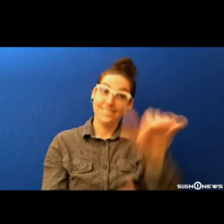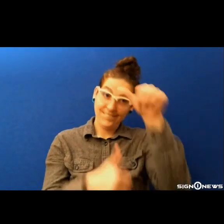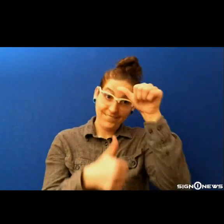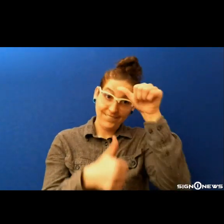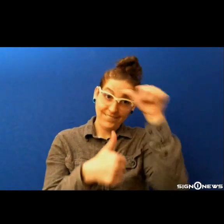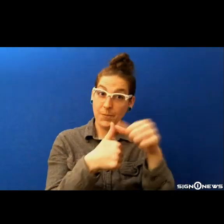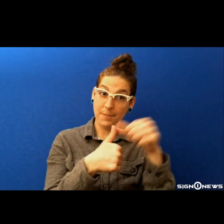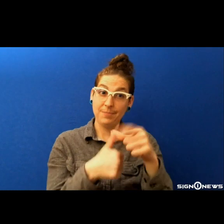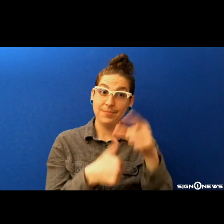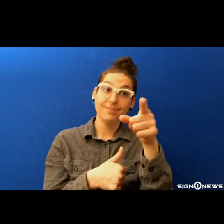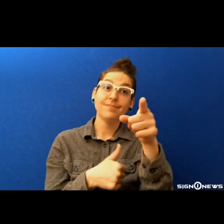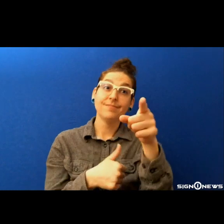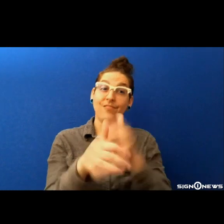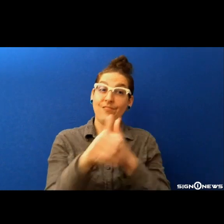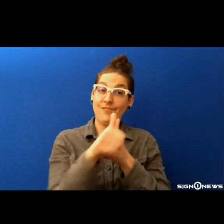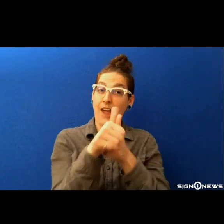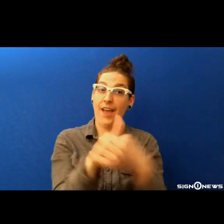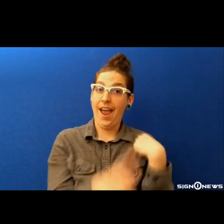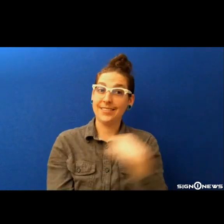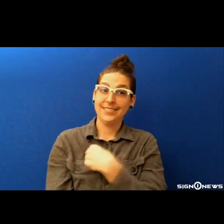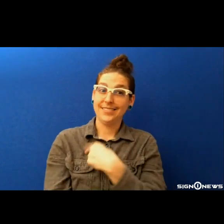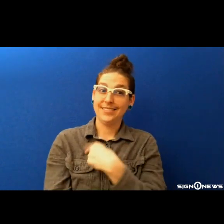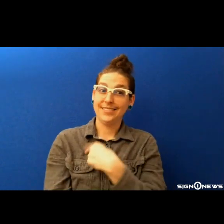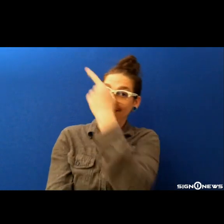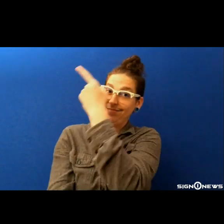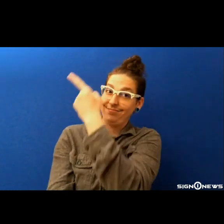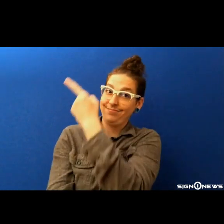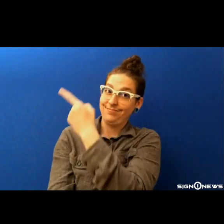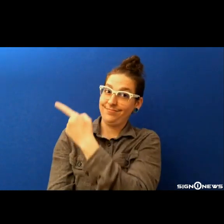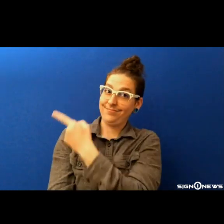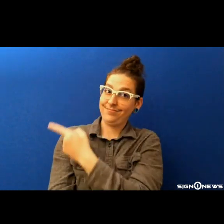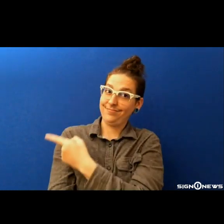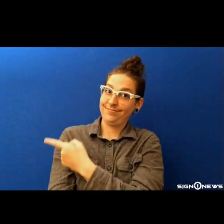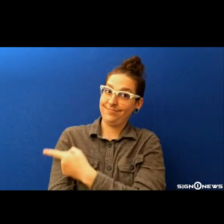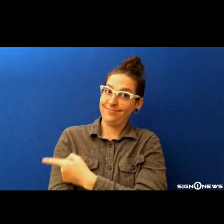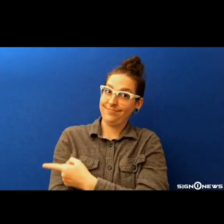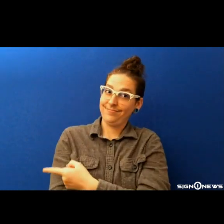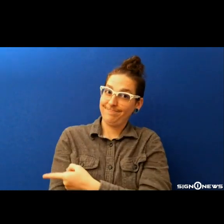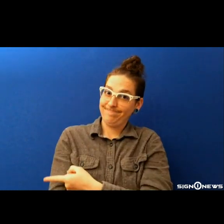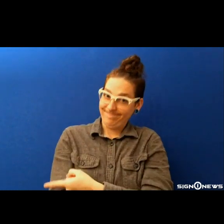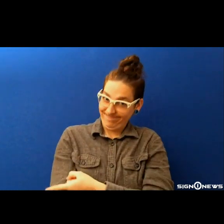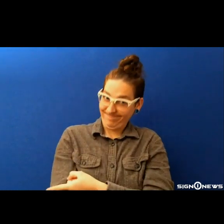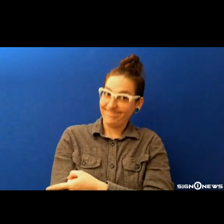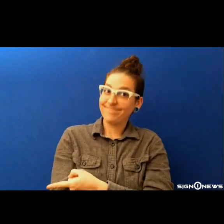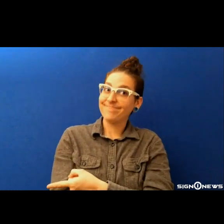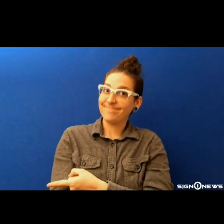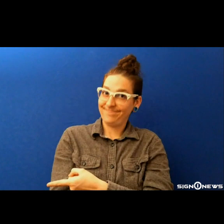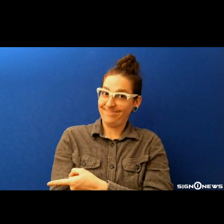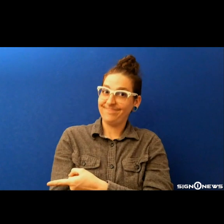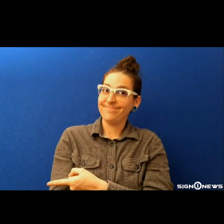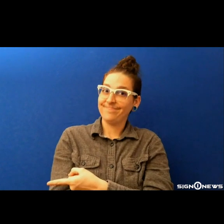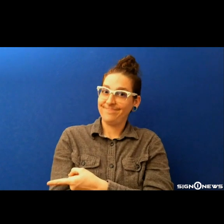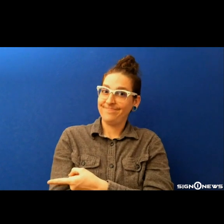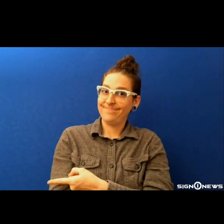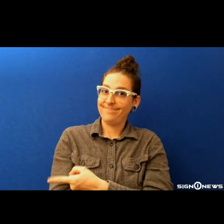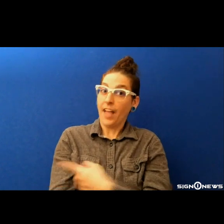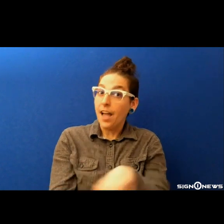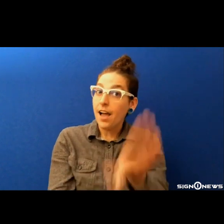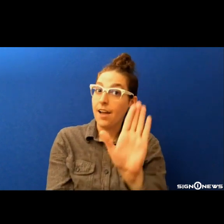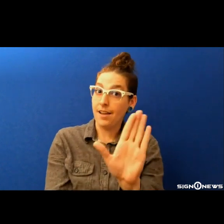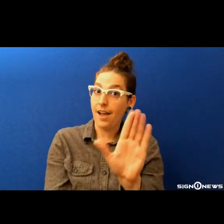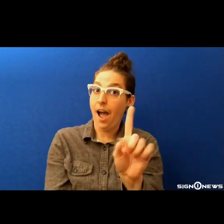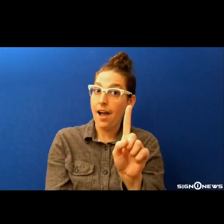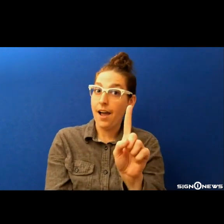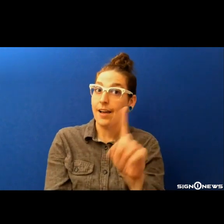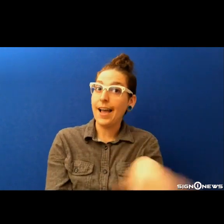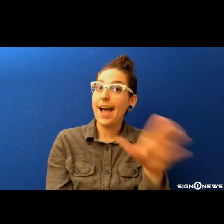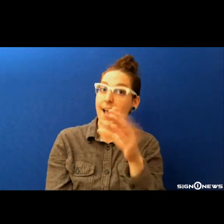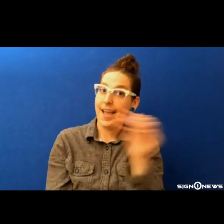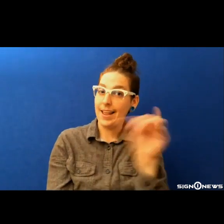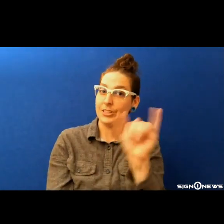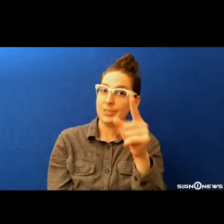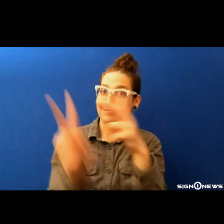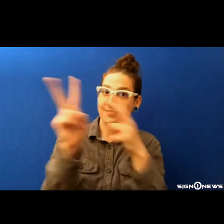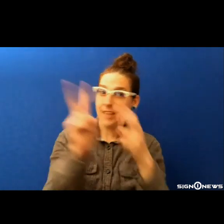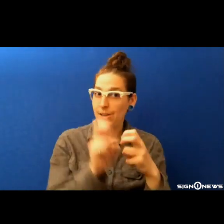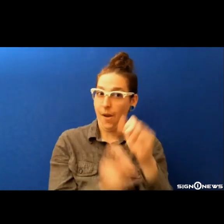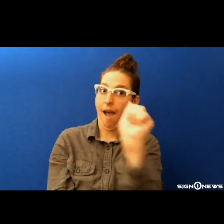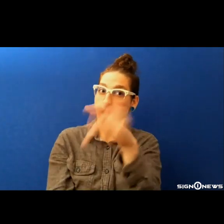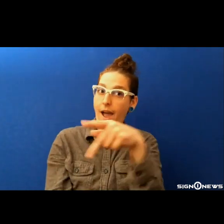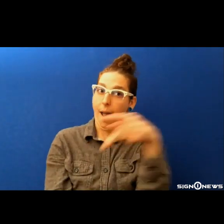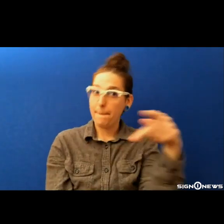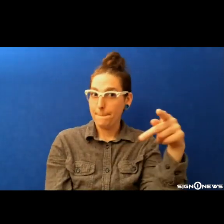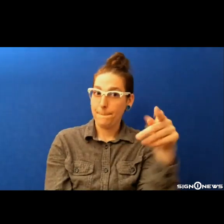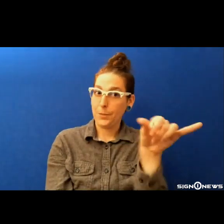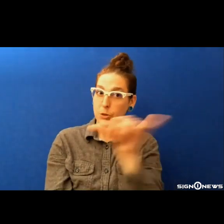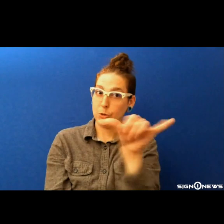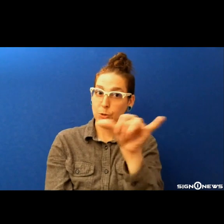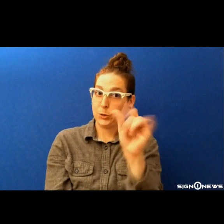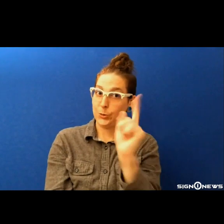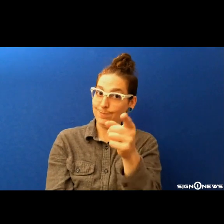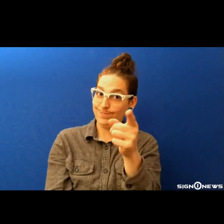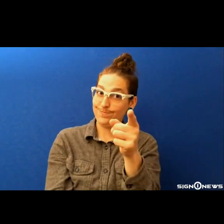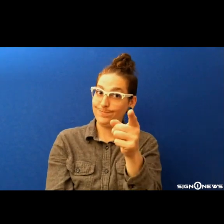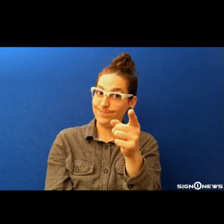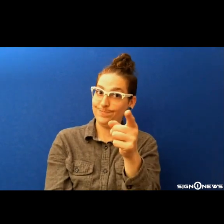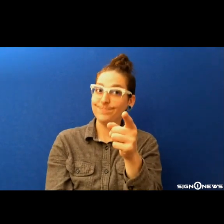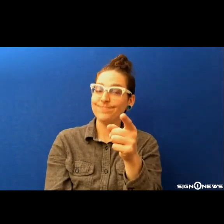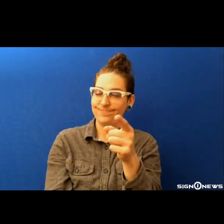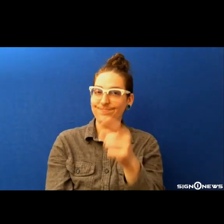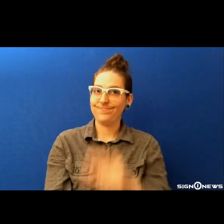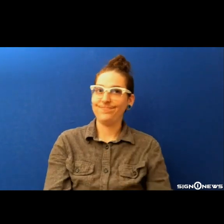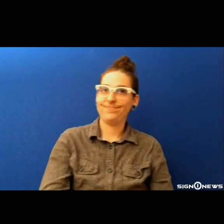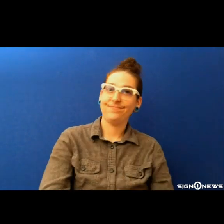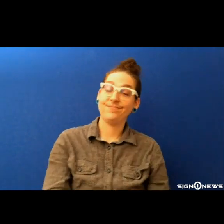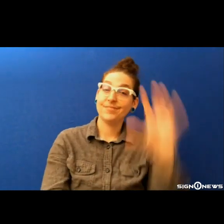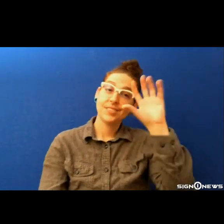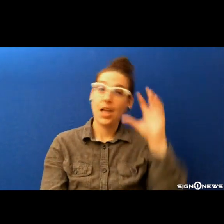Remember to follow us on all of our social media platforms and be sure to download our app too.